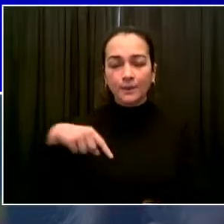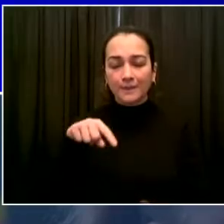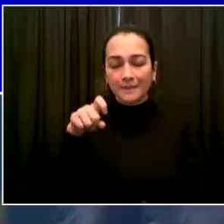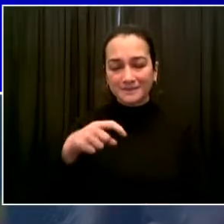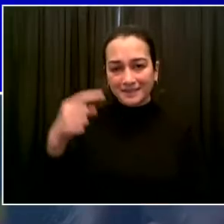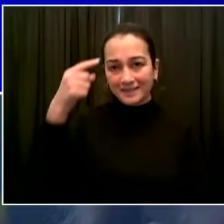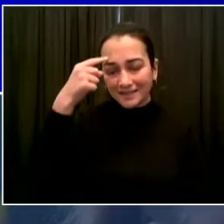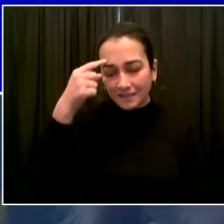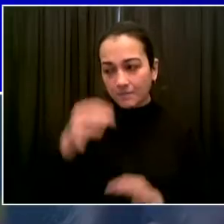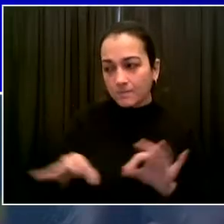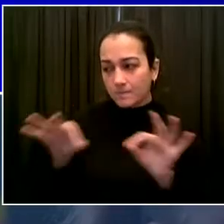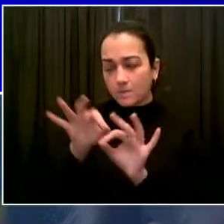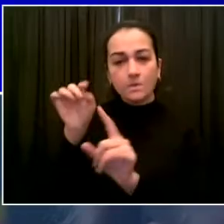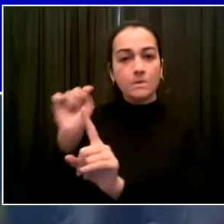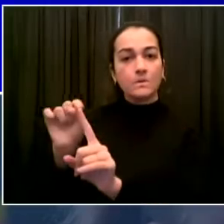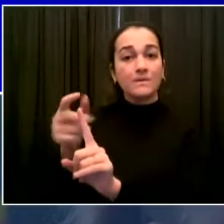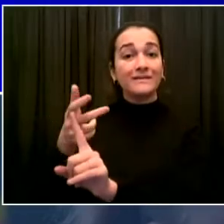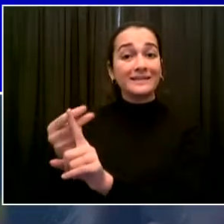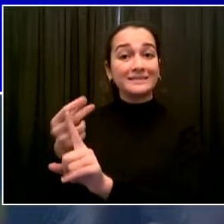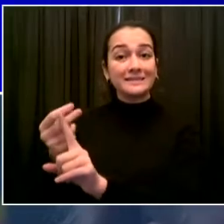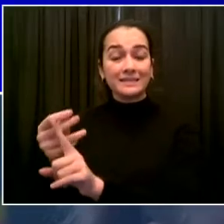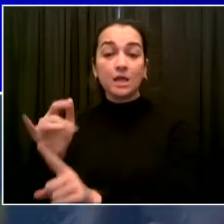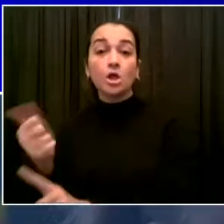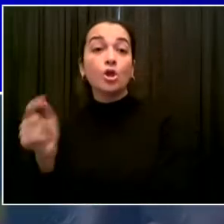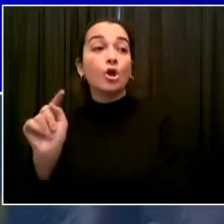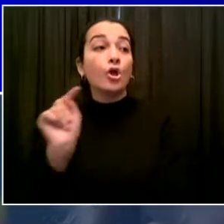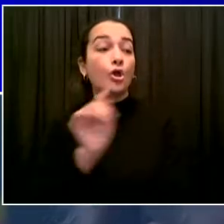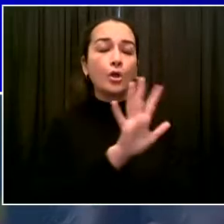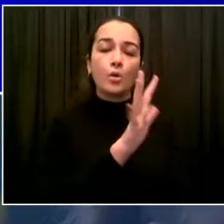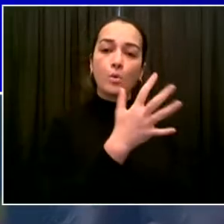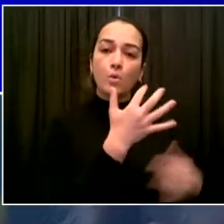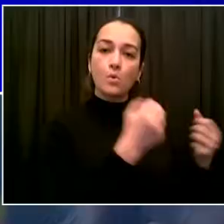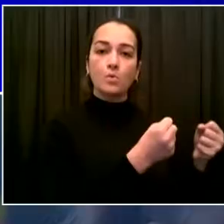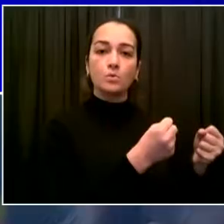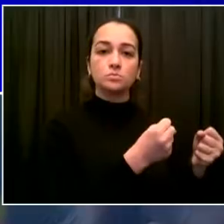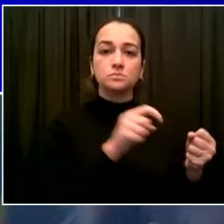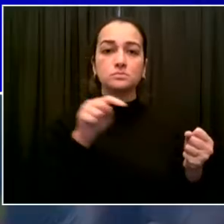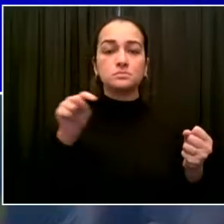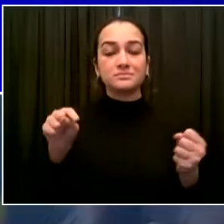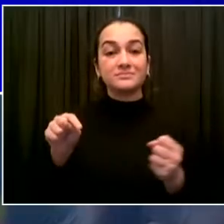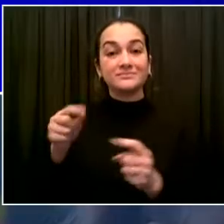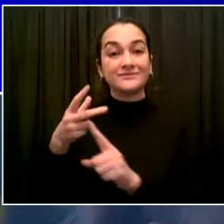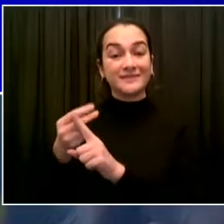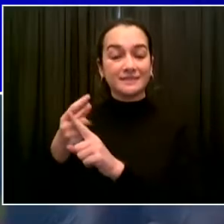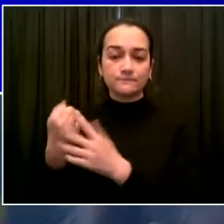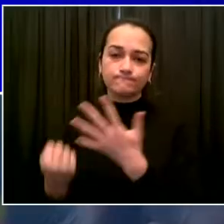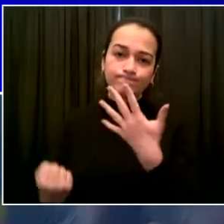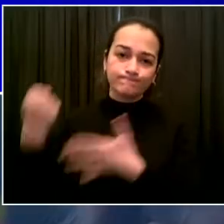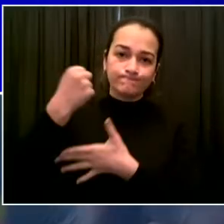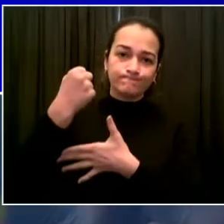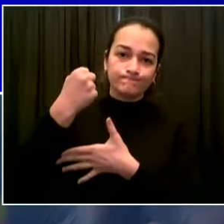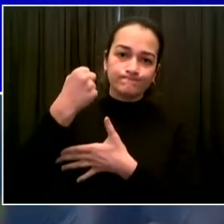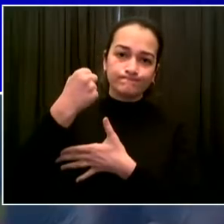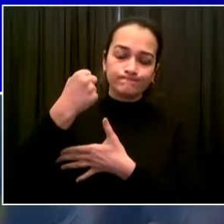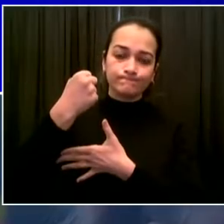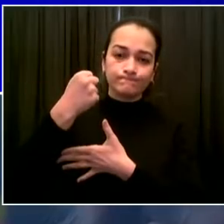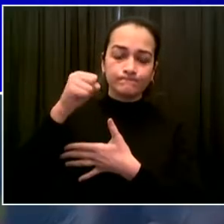THE BOTTOM LINE IS, WE NEED TO KEEP OUR FOCUS ON THE VACCINATION AND